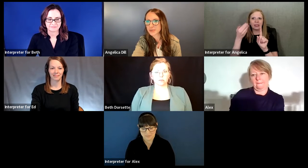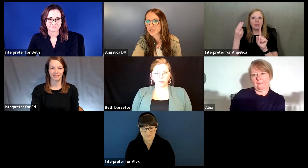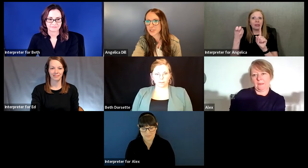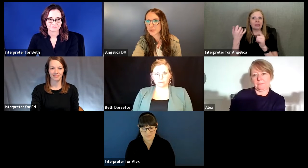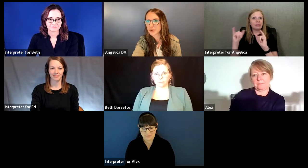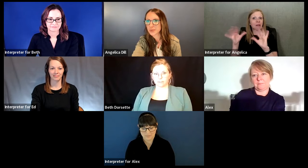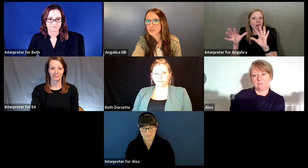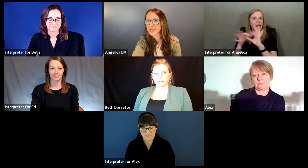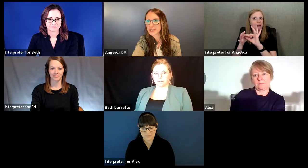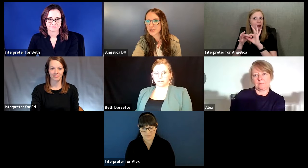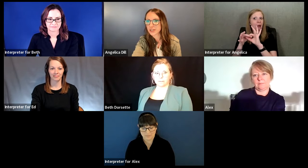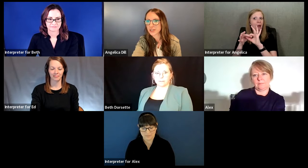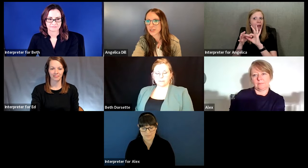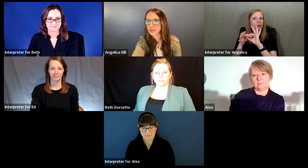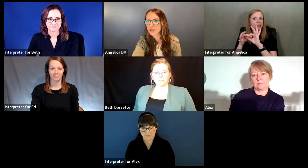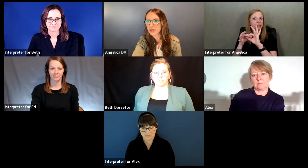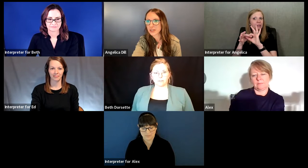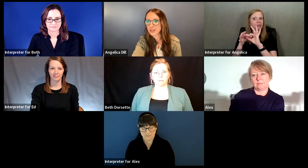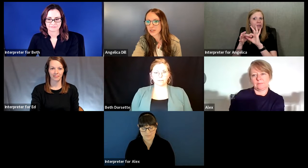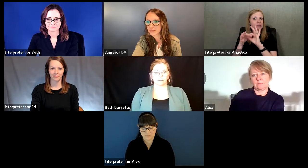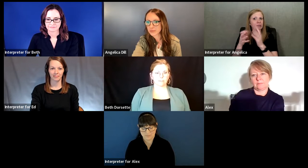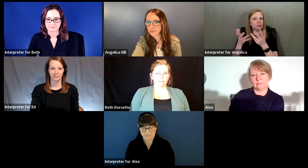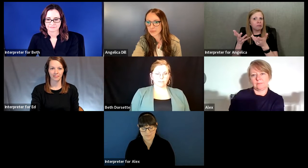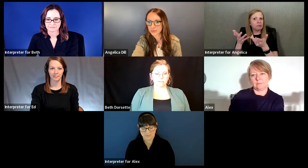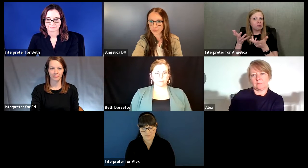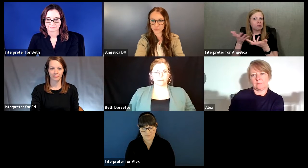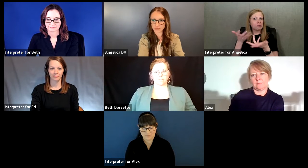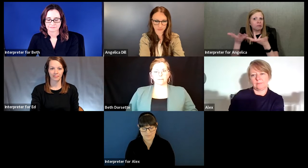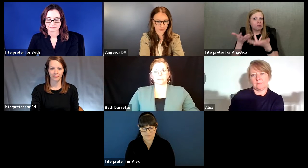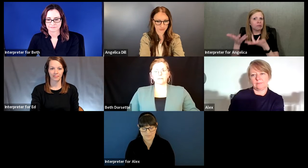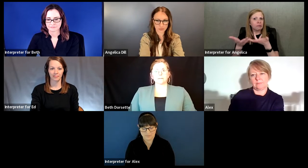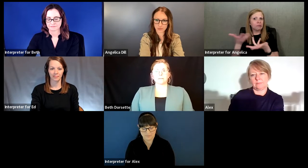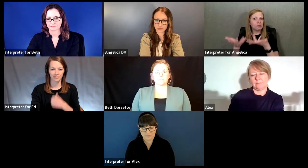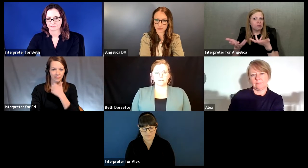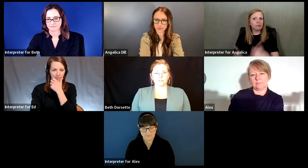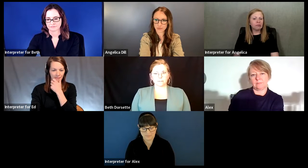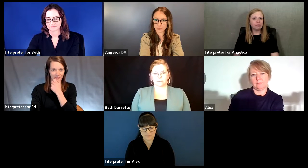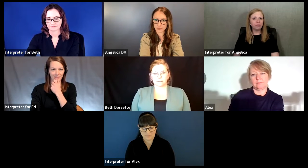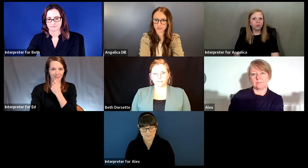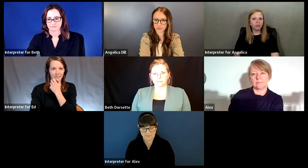But I want to make sure before we proceed he's all good.